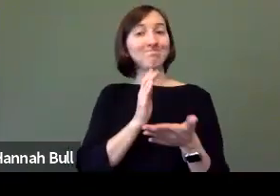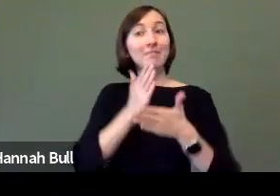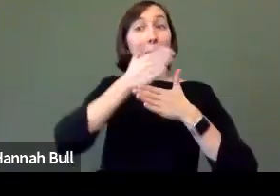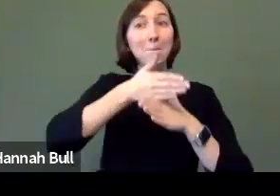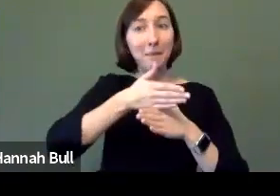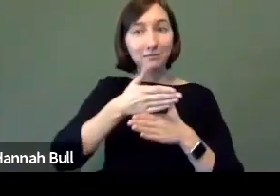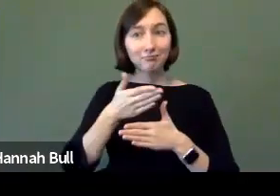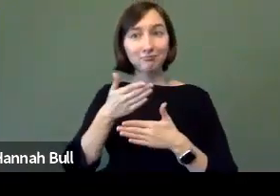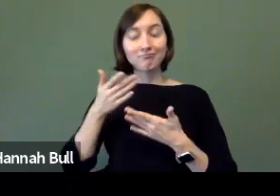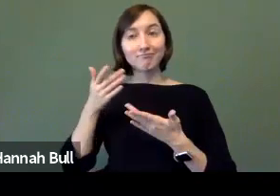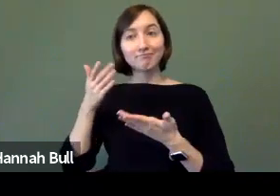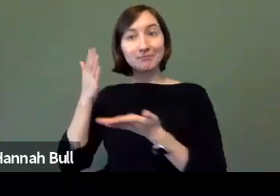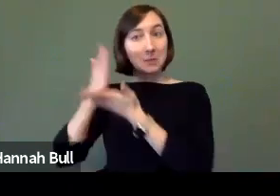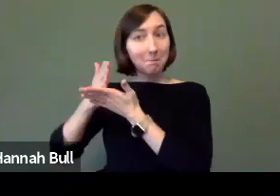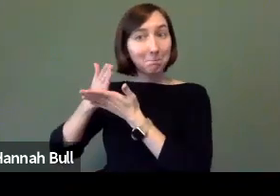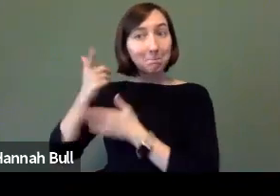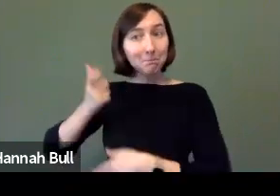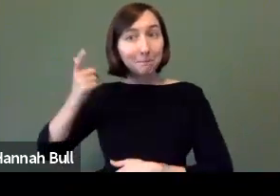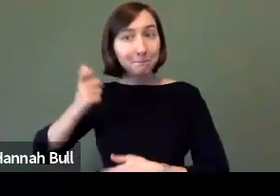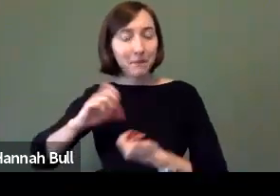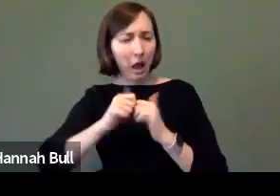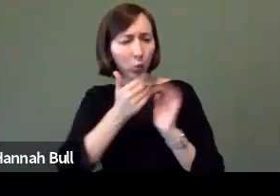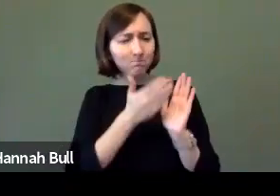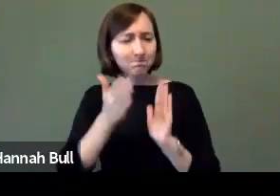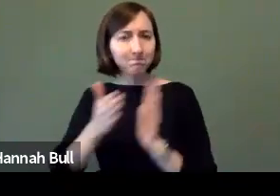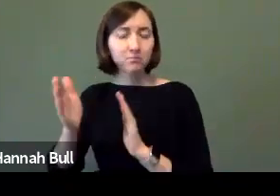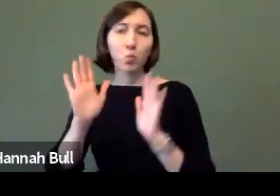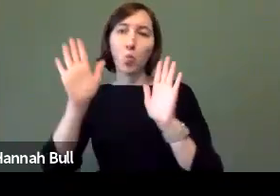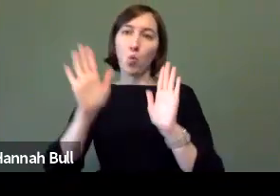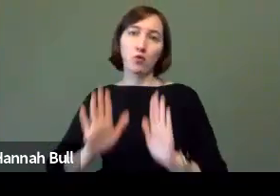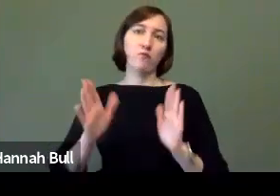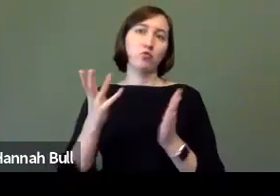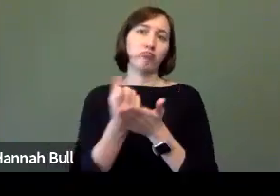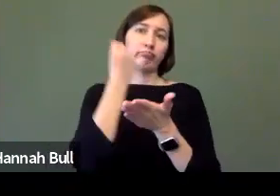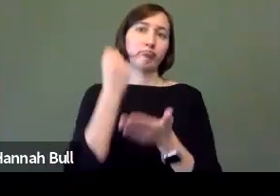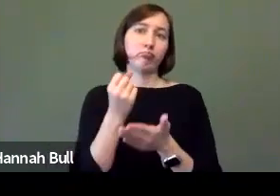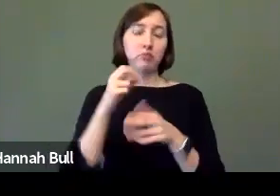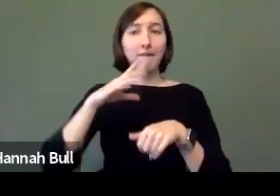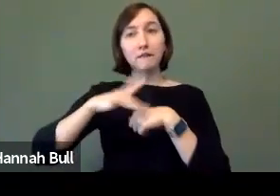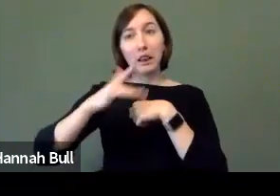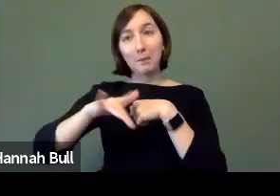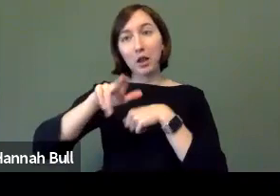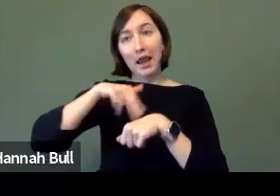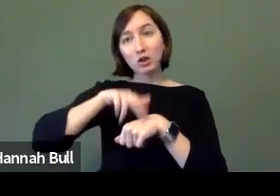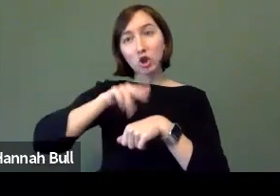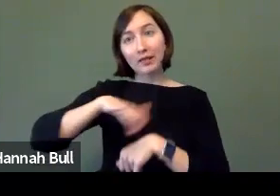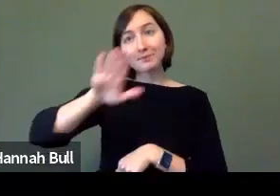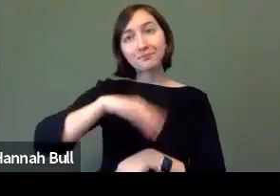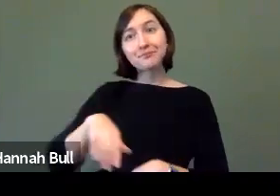So they're a wonderful resource and are available nationally. Danny Housley: So our next slide here